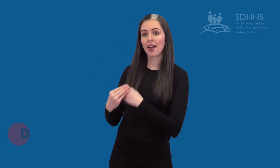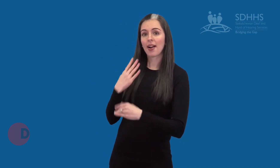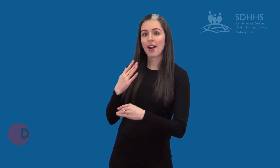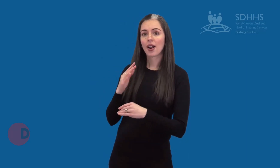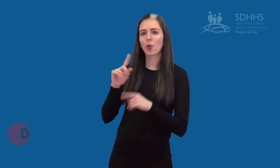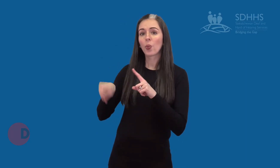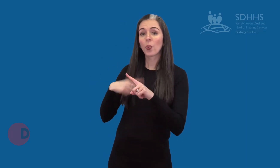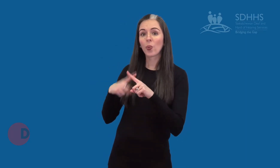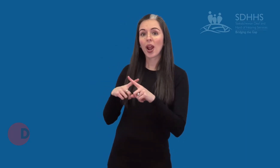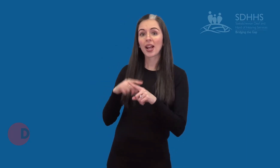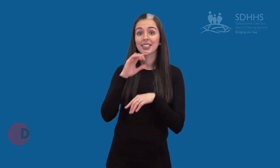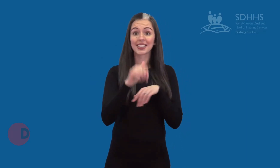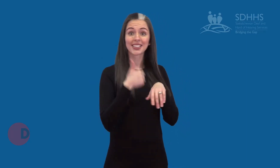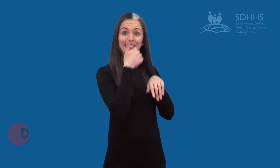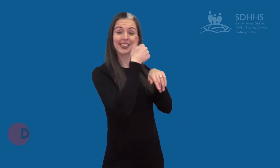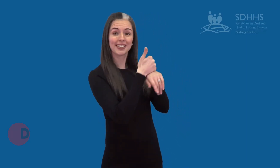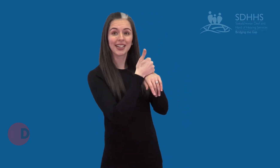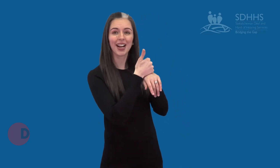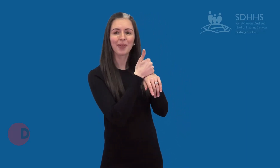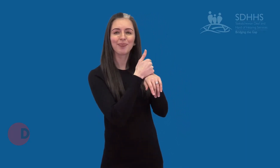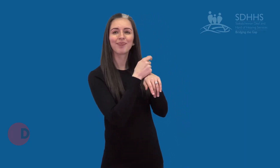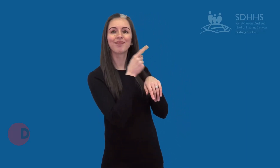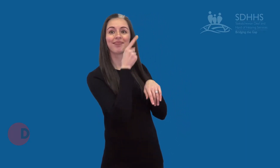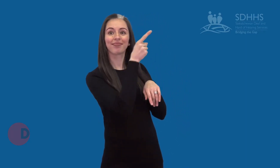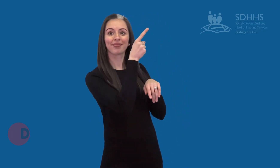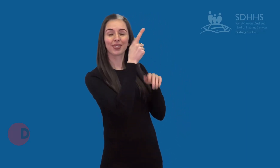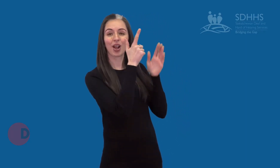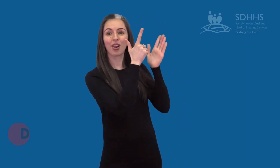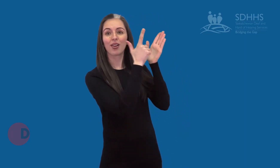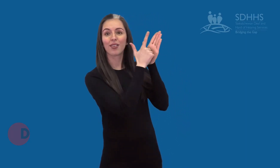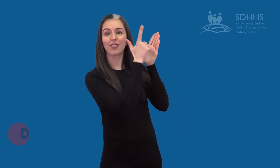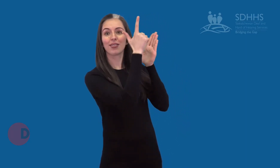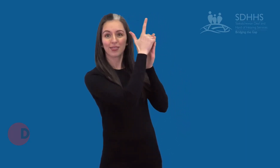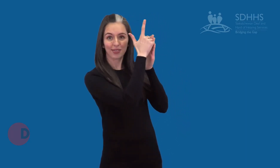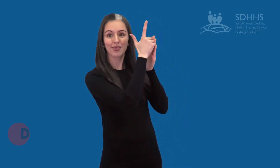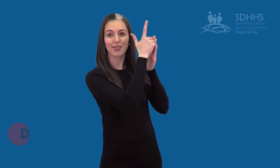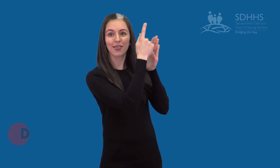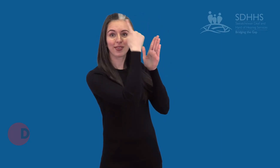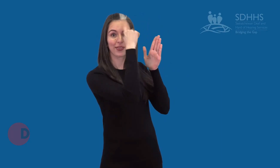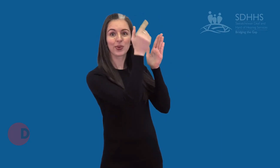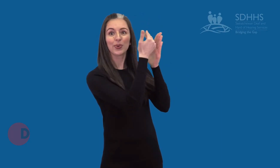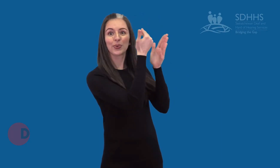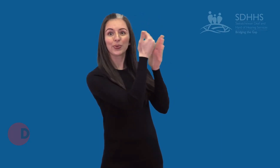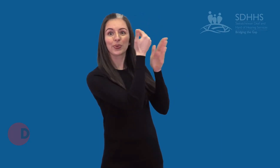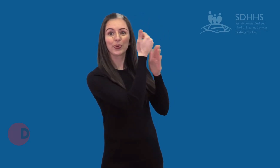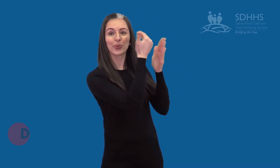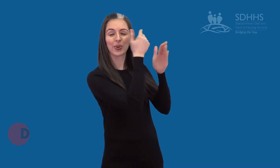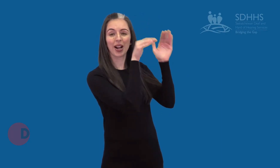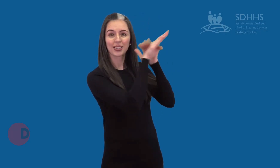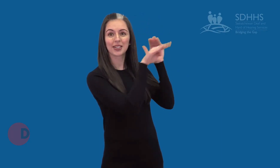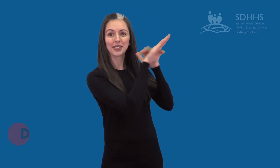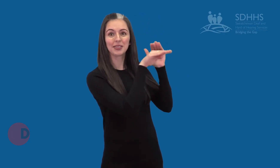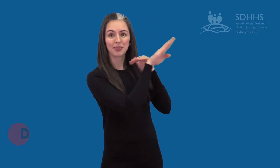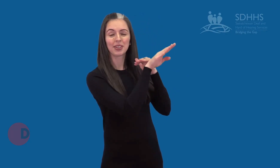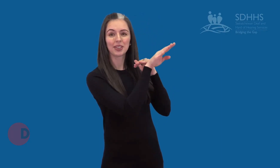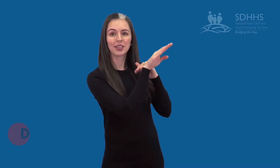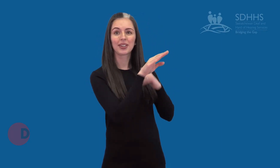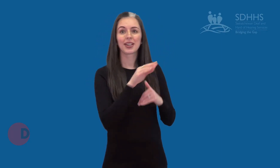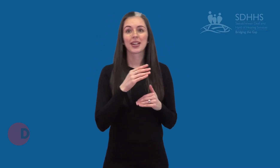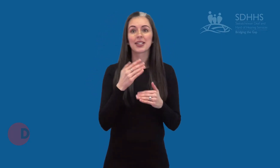Each area provides some initial ideas for you to consider and to